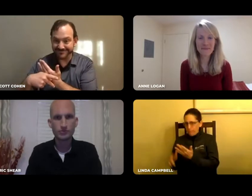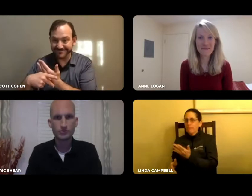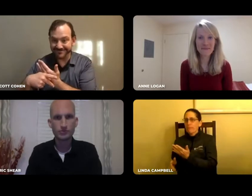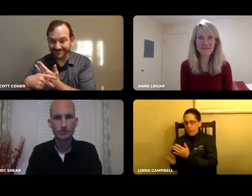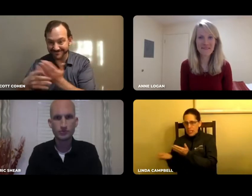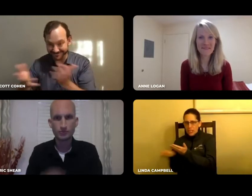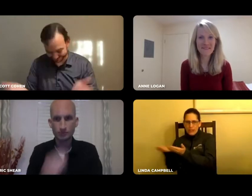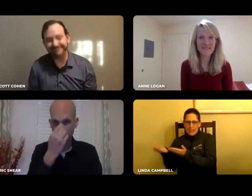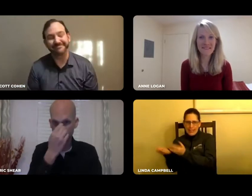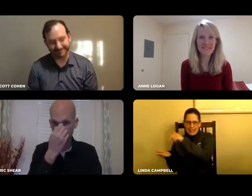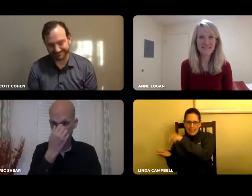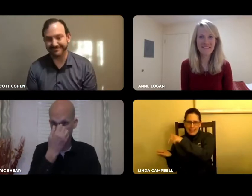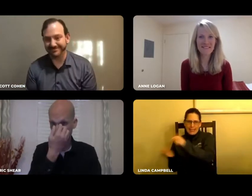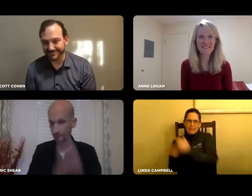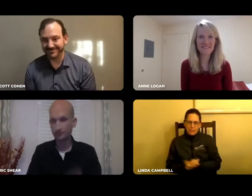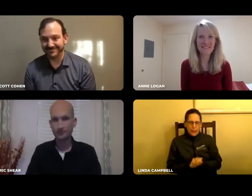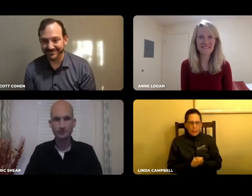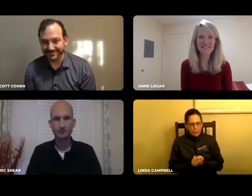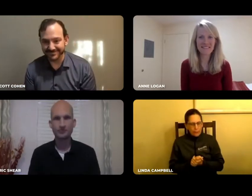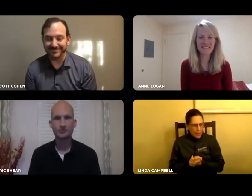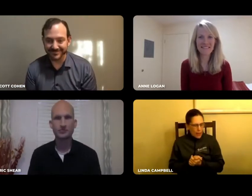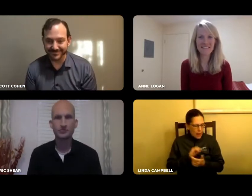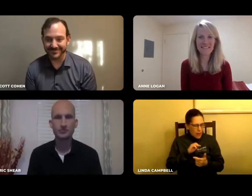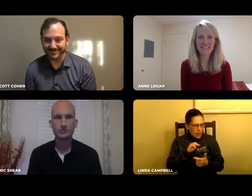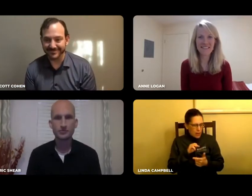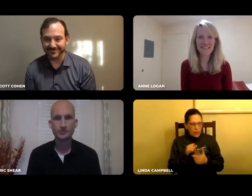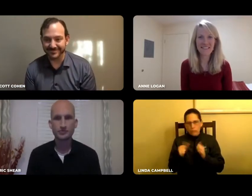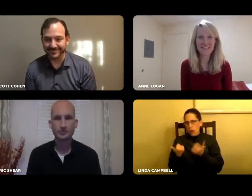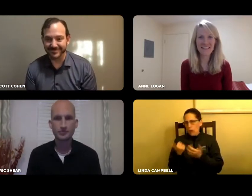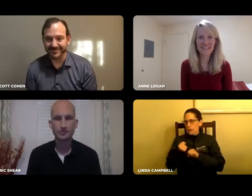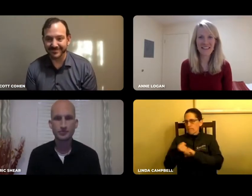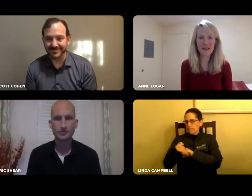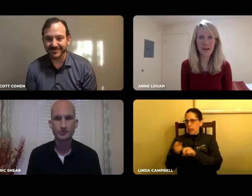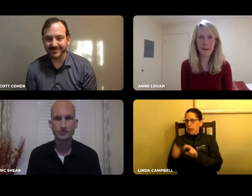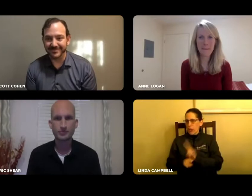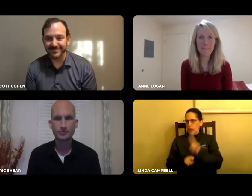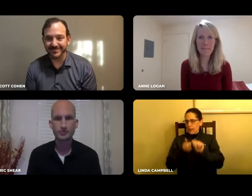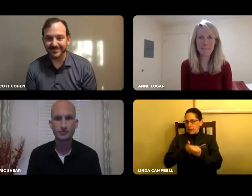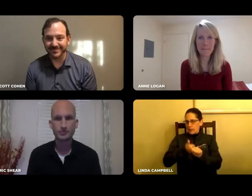Yes that is the community section.